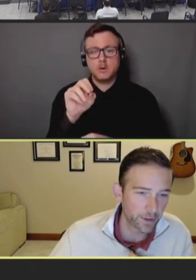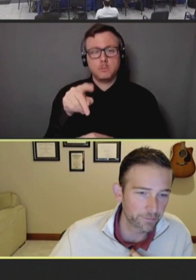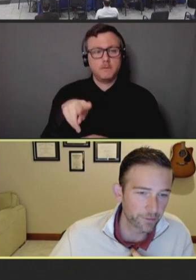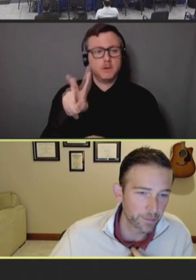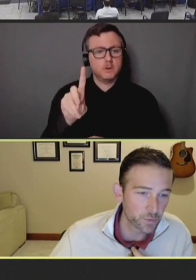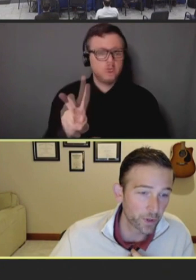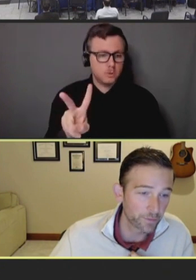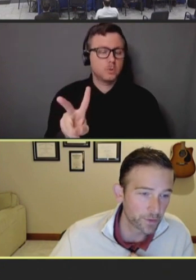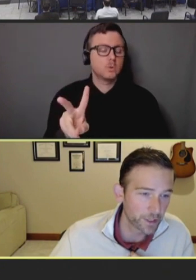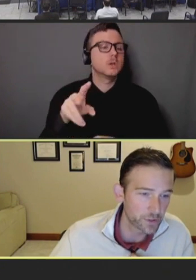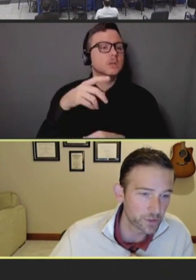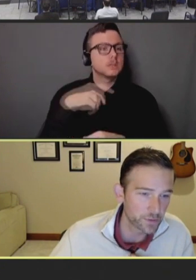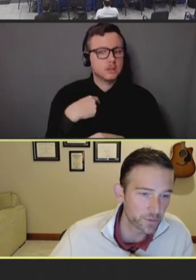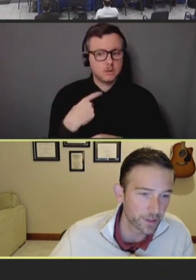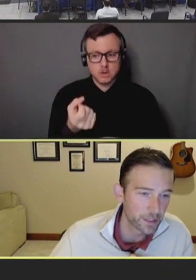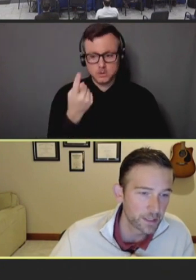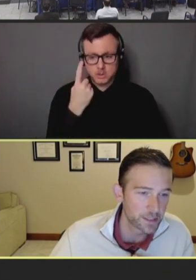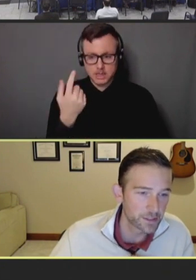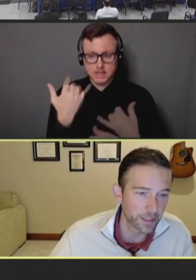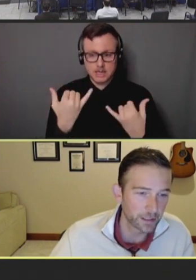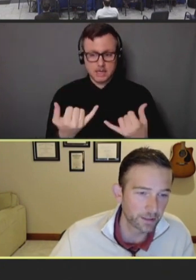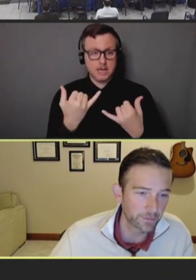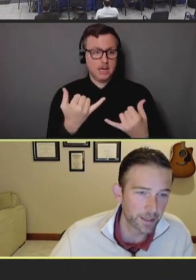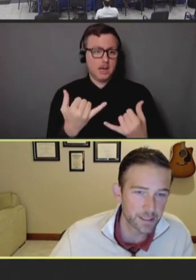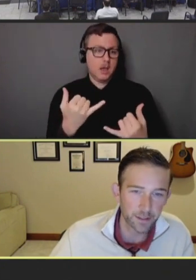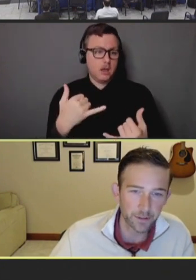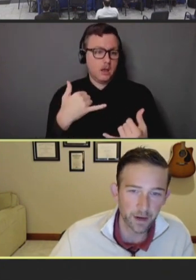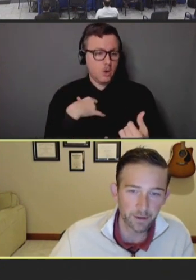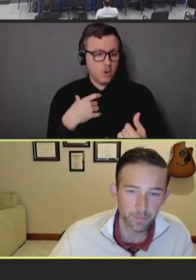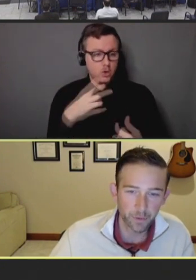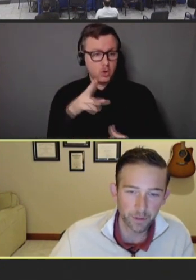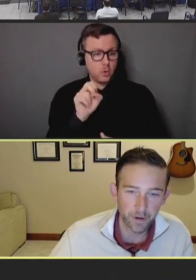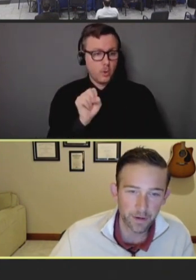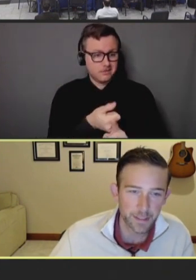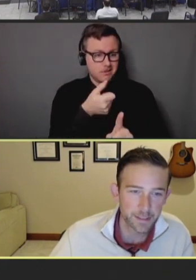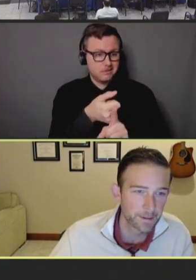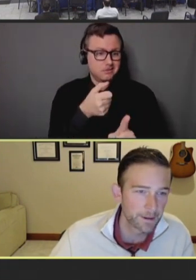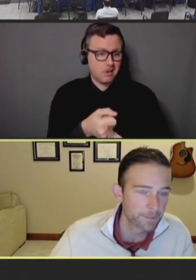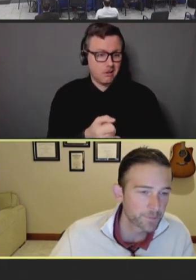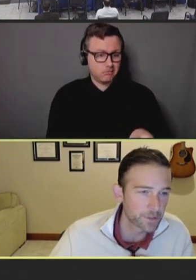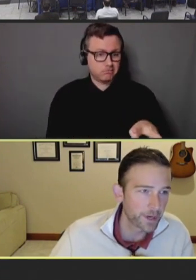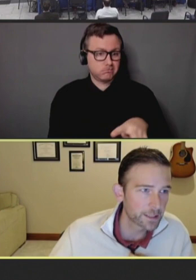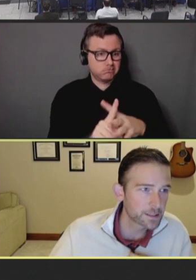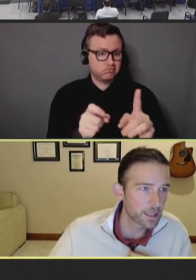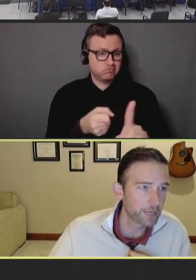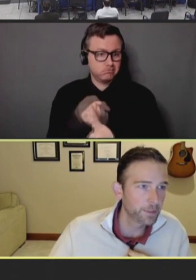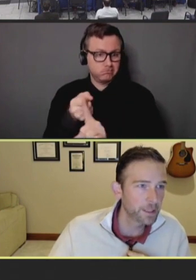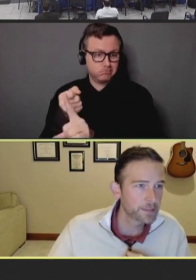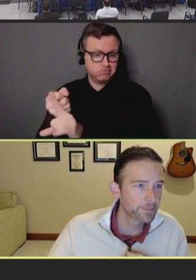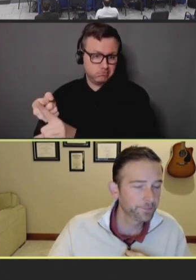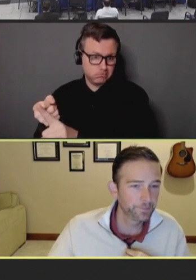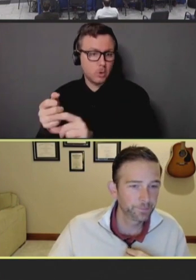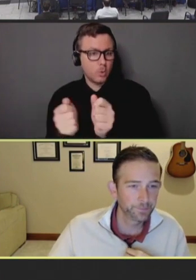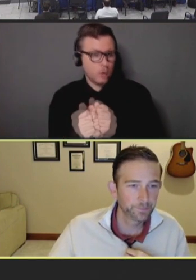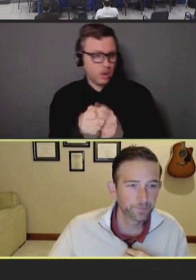confirmed as one of those countries with a circulating vaccine derived polio virus. So, next slide, please.